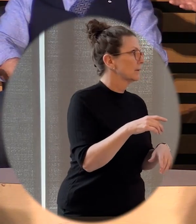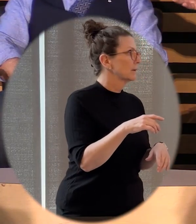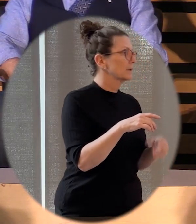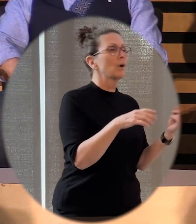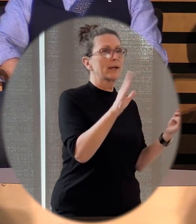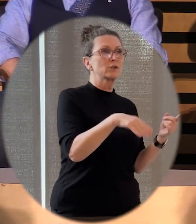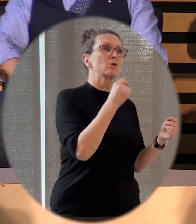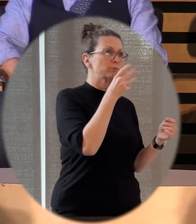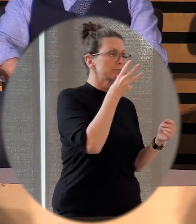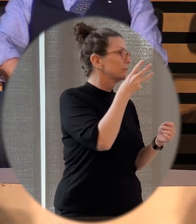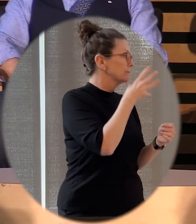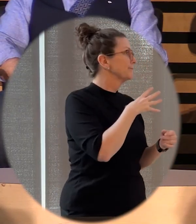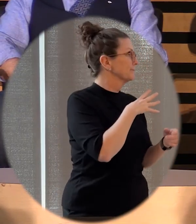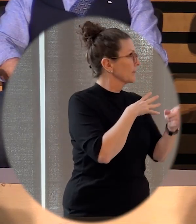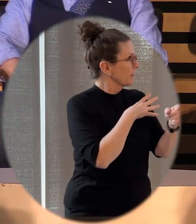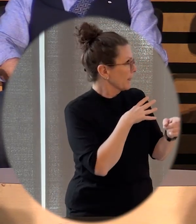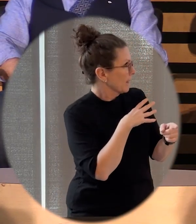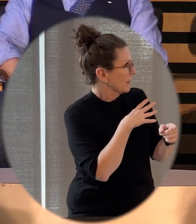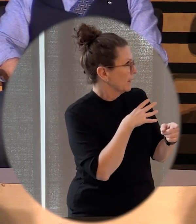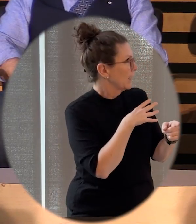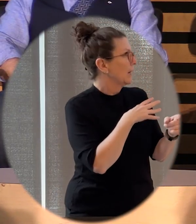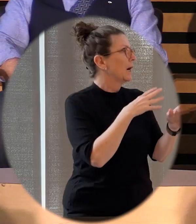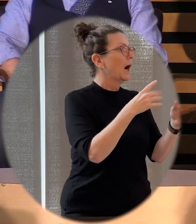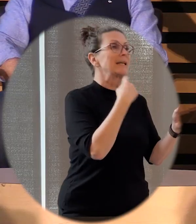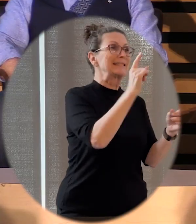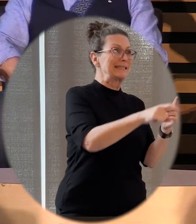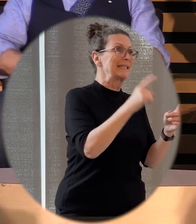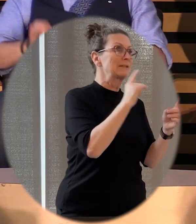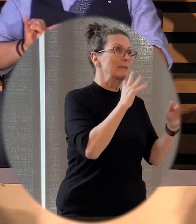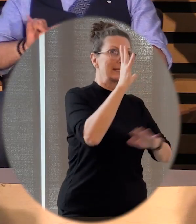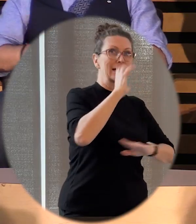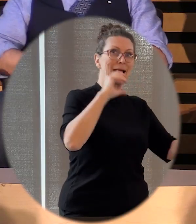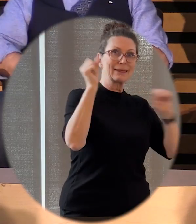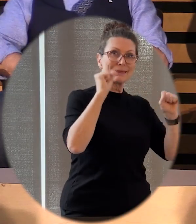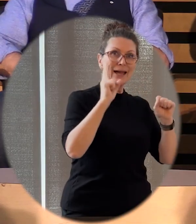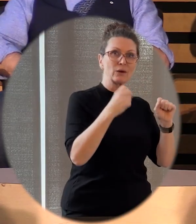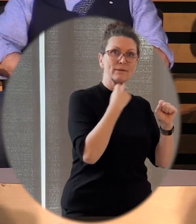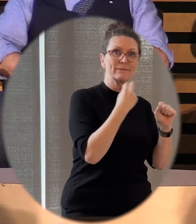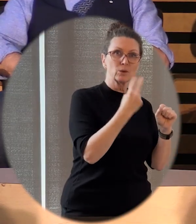be a good Walrus story as well. So, when I give you the point, hey, Billie Eilish, call Katie.